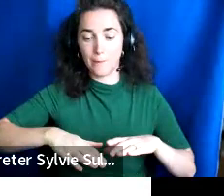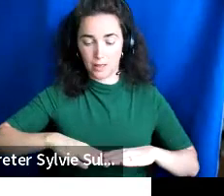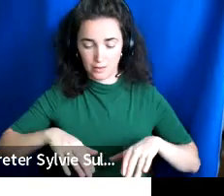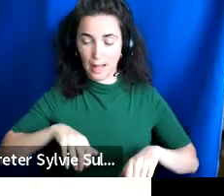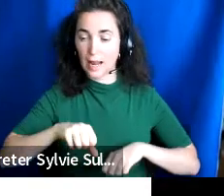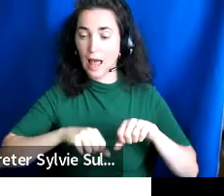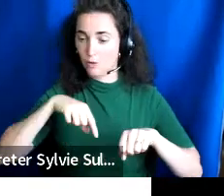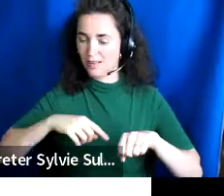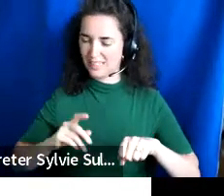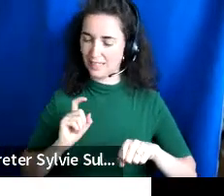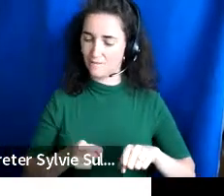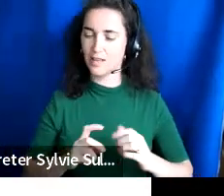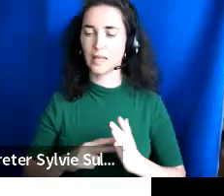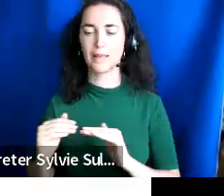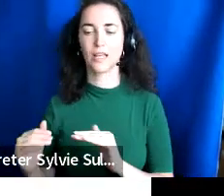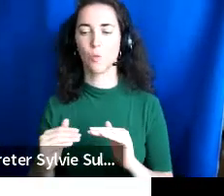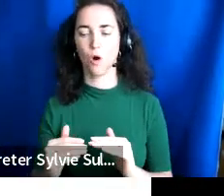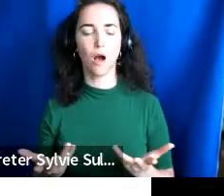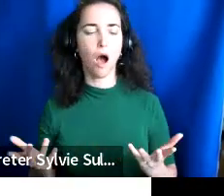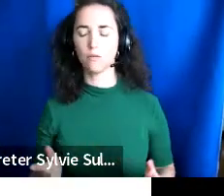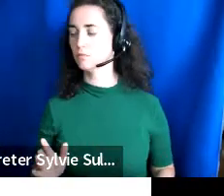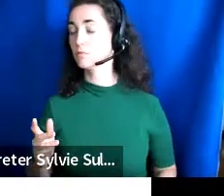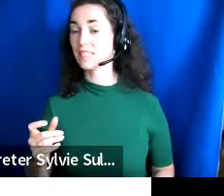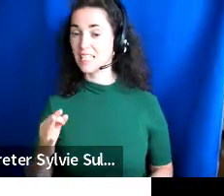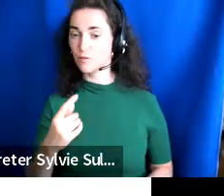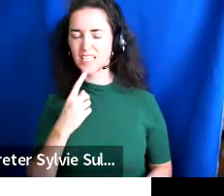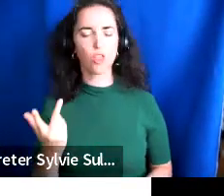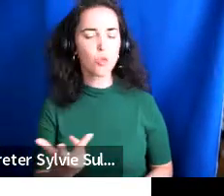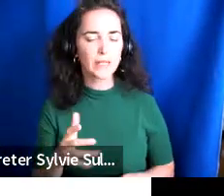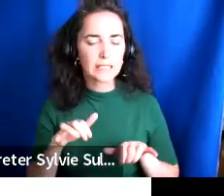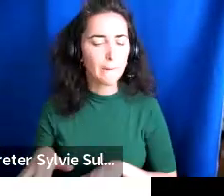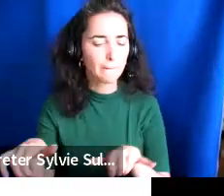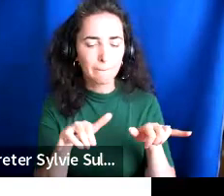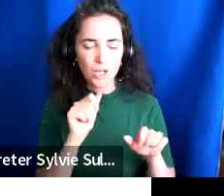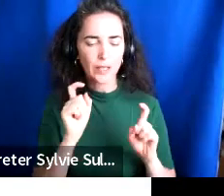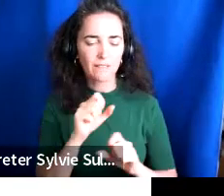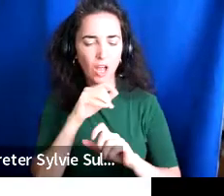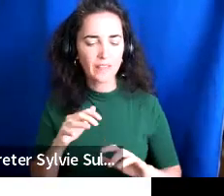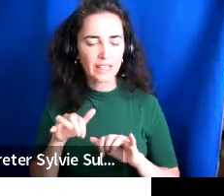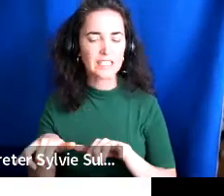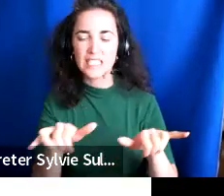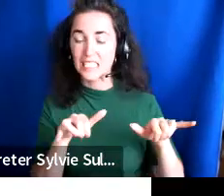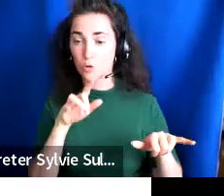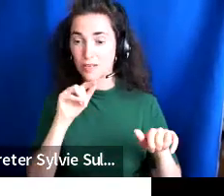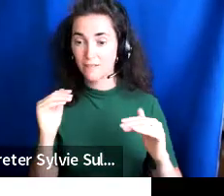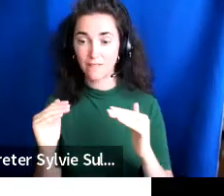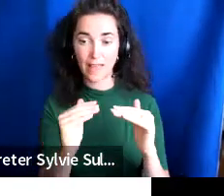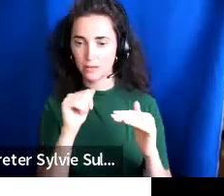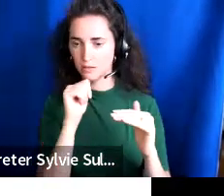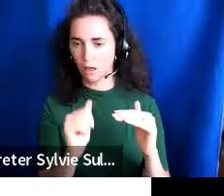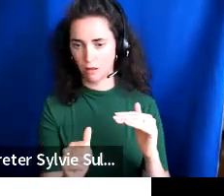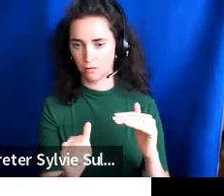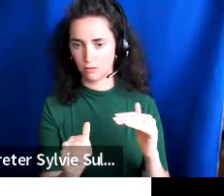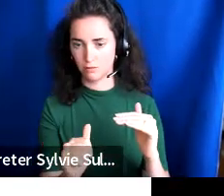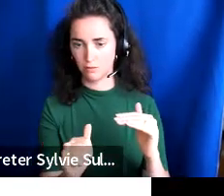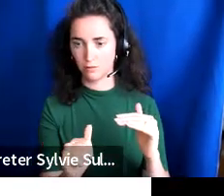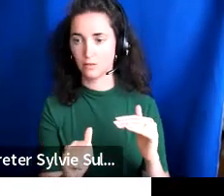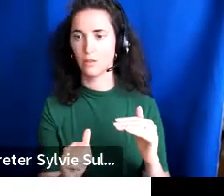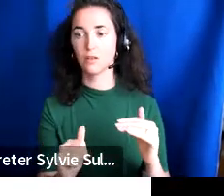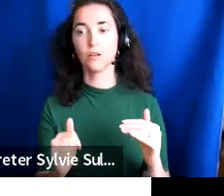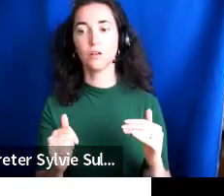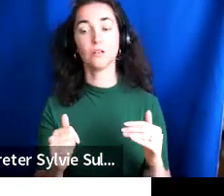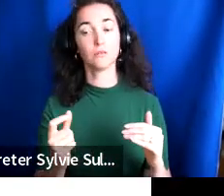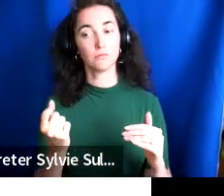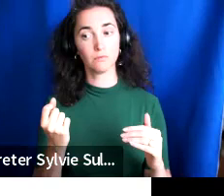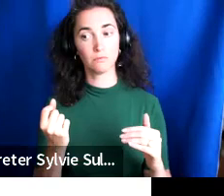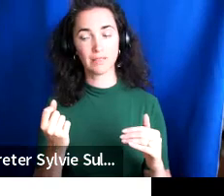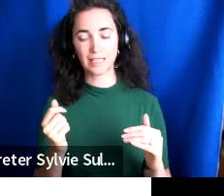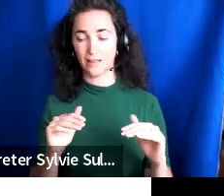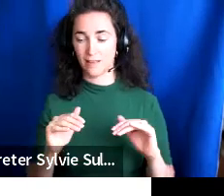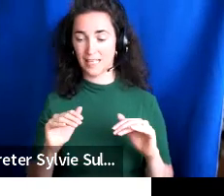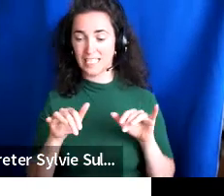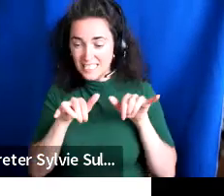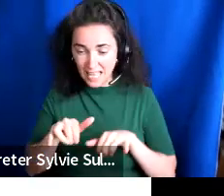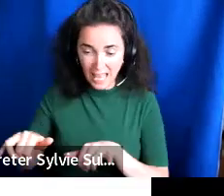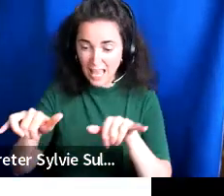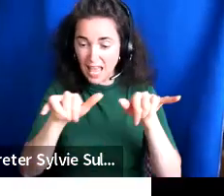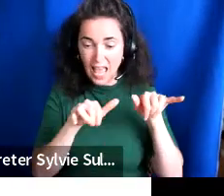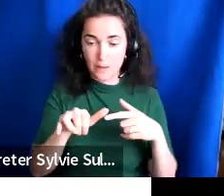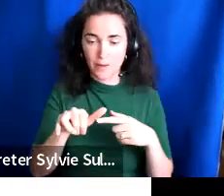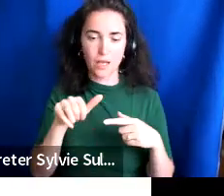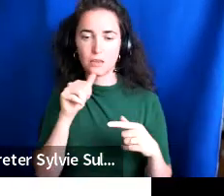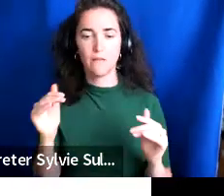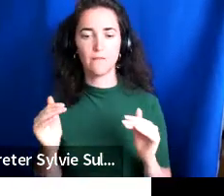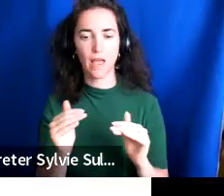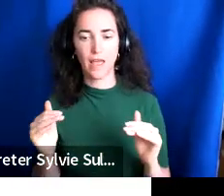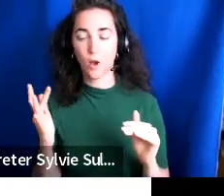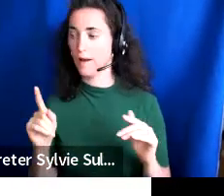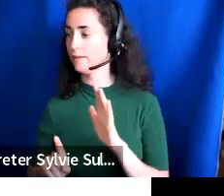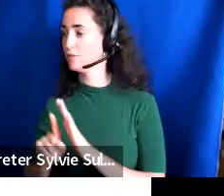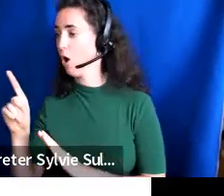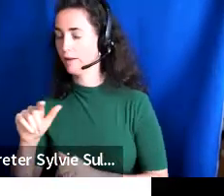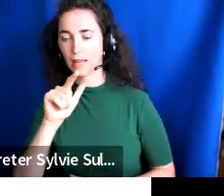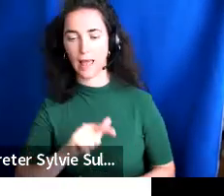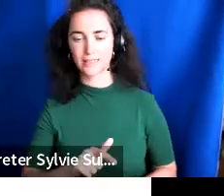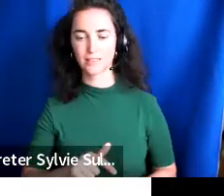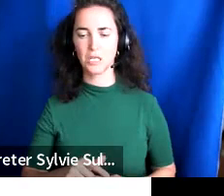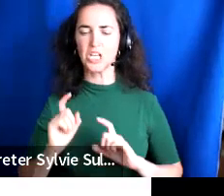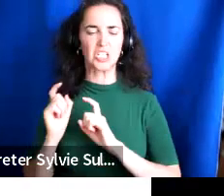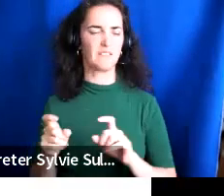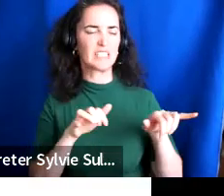Then we say everyone is equal. If you are equal have created inequity by trying to be fairly equal. we actually create an X day that we're going to treat everyone the same that's equality.